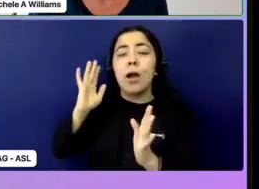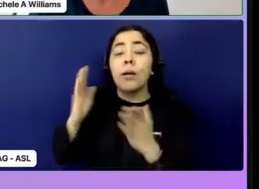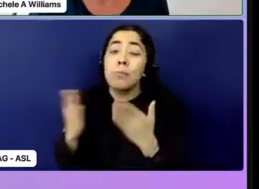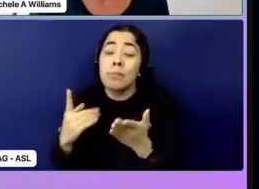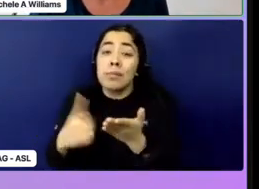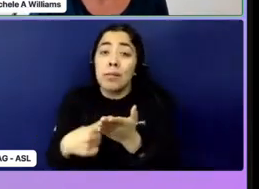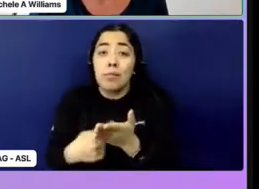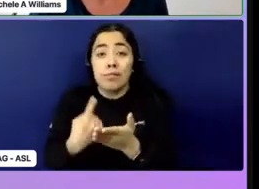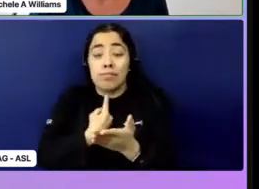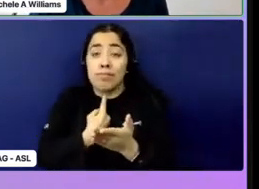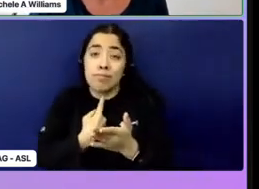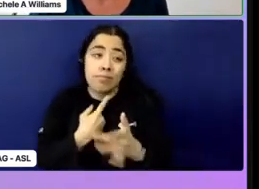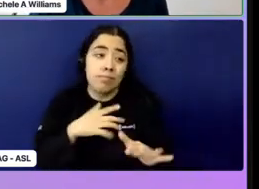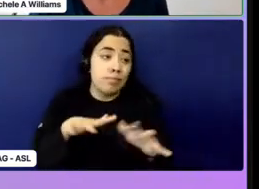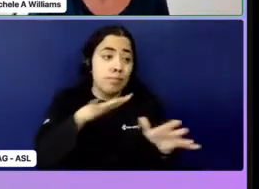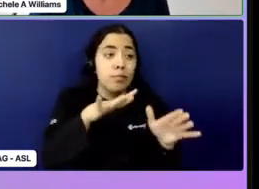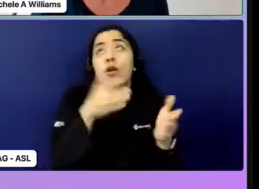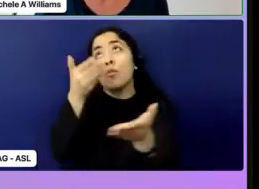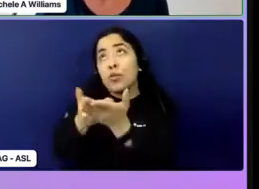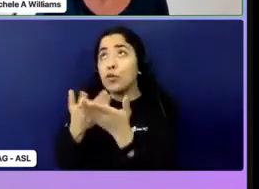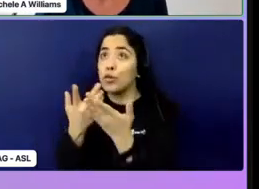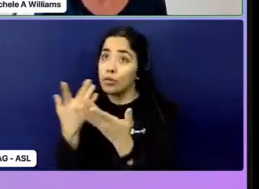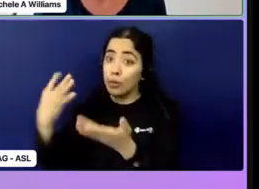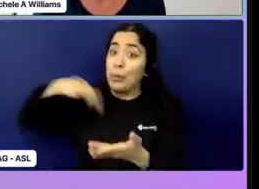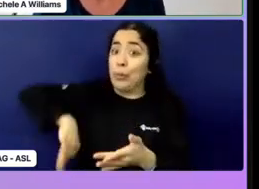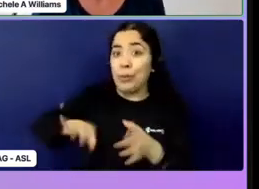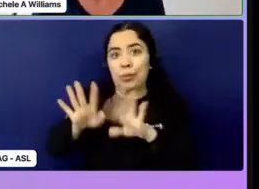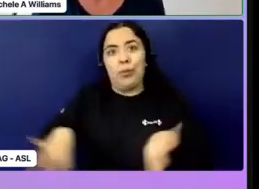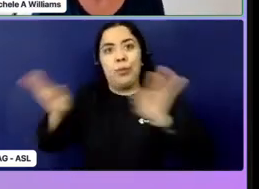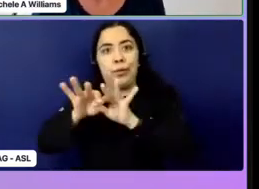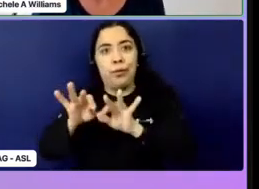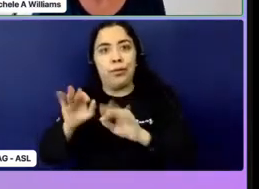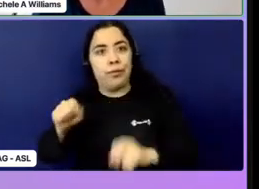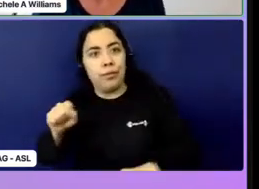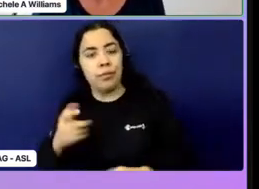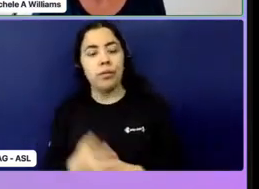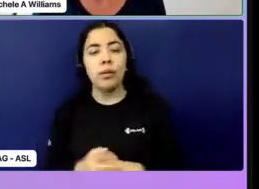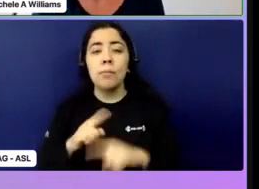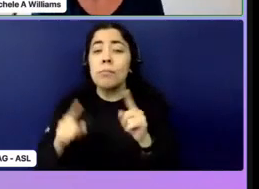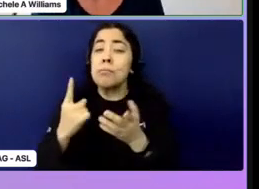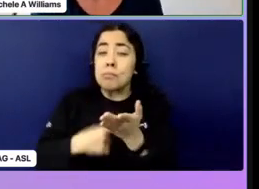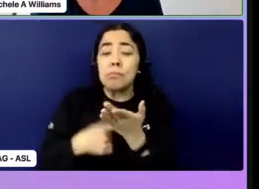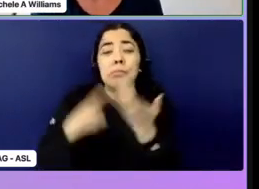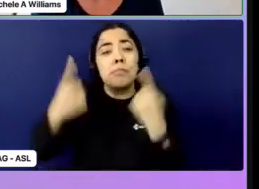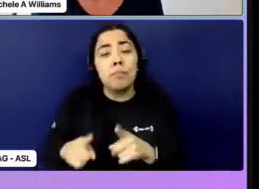actual thing. And then also, you may have to go rogue a few times in order to get it